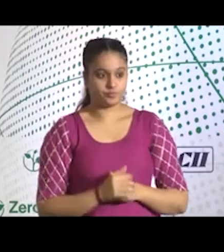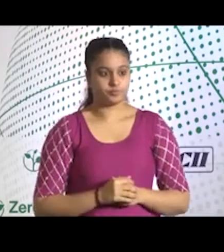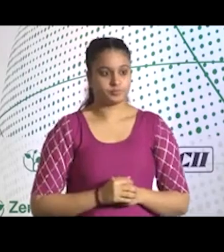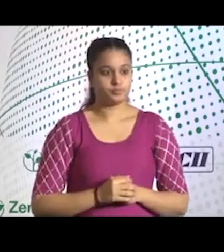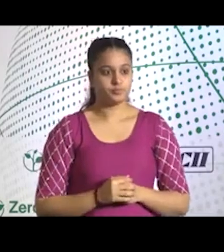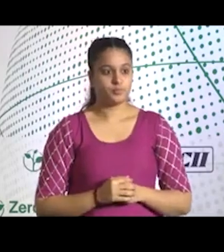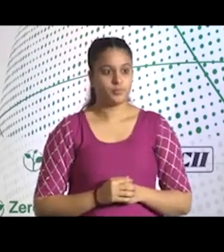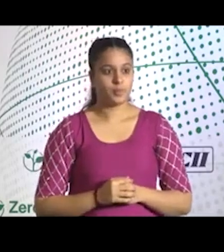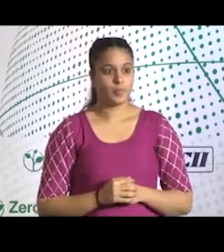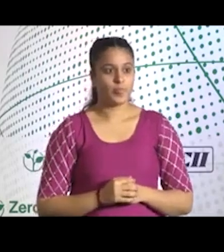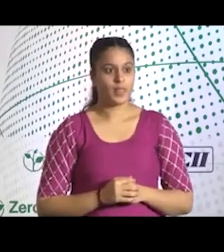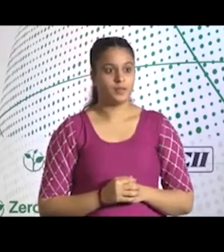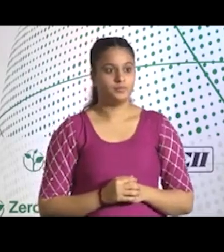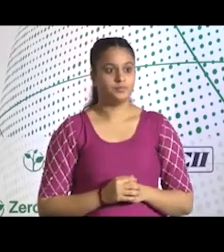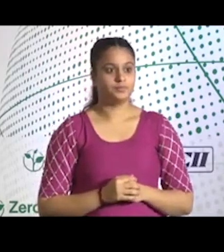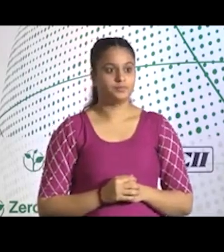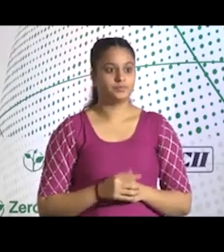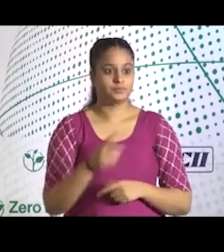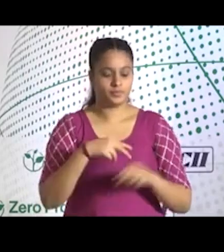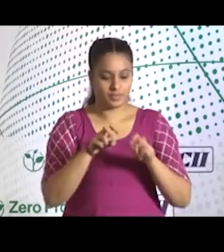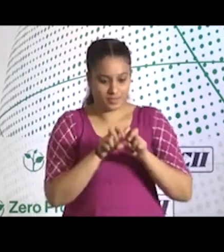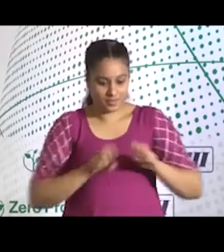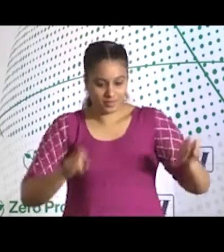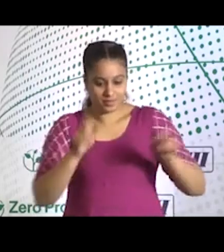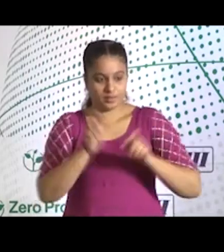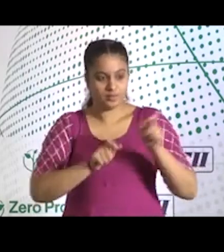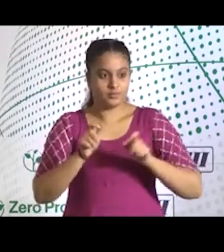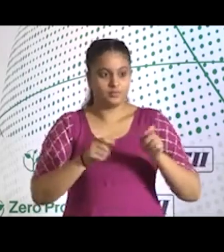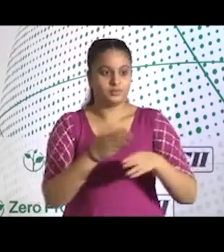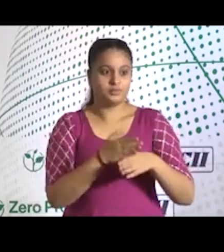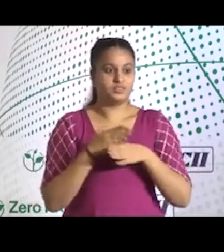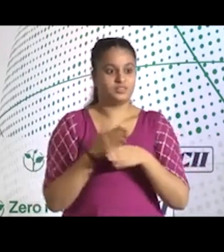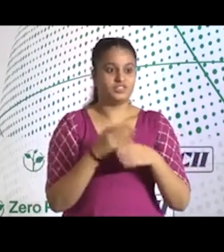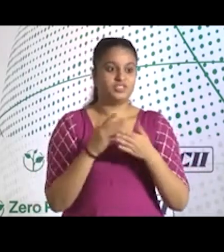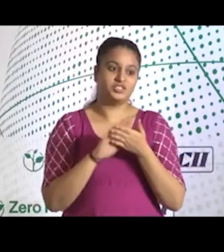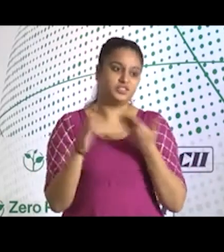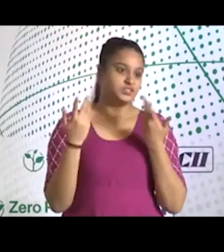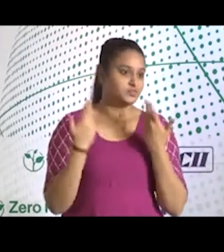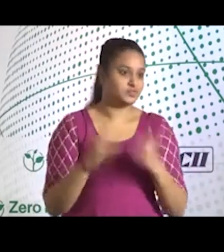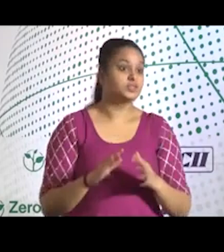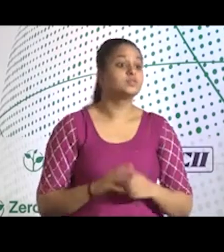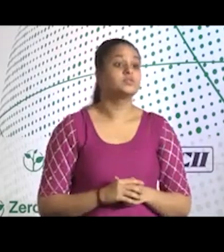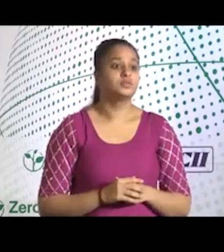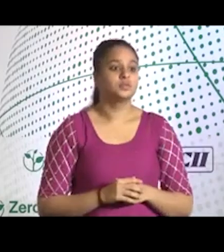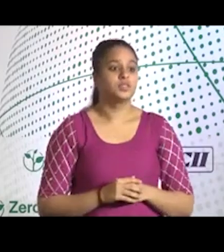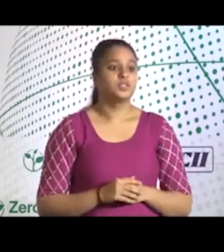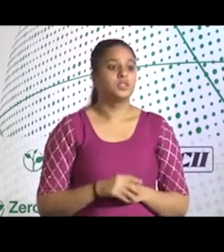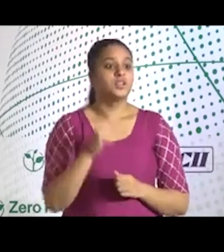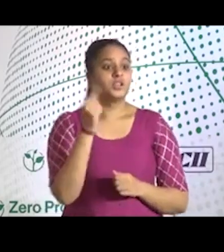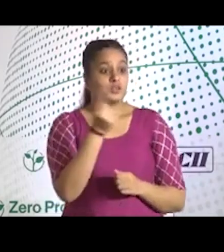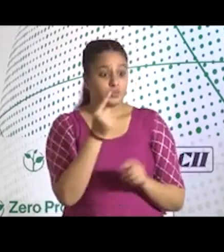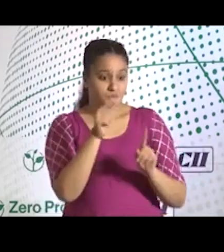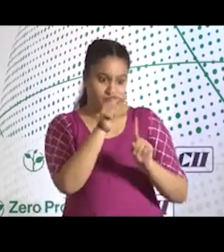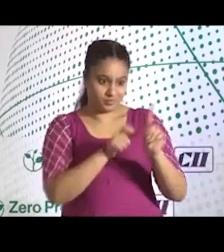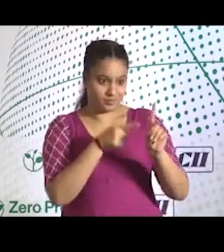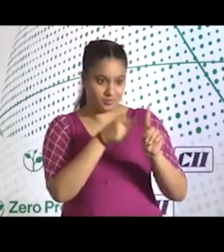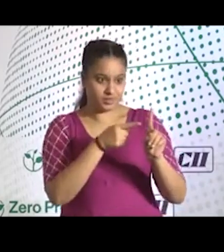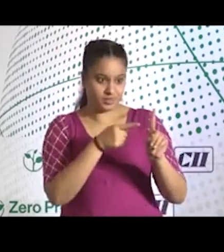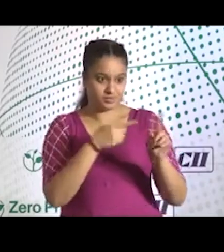I think my panelists have already shared my thoughts, but from a user perspective I can share